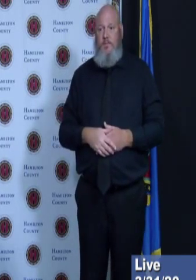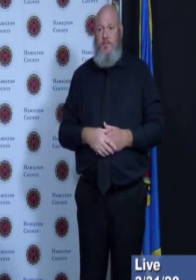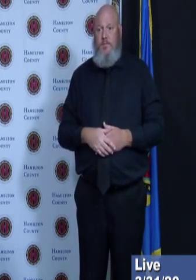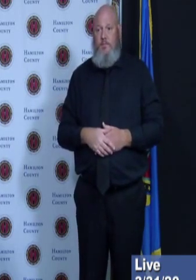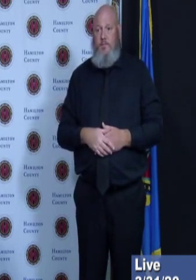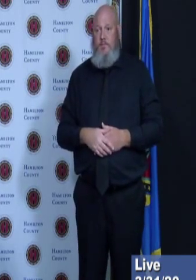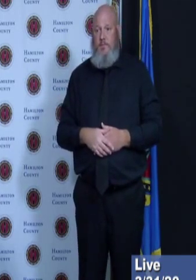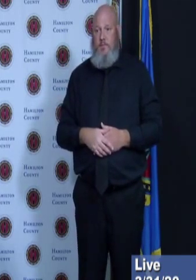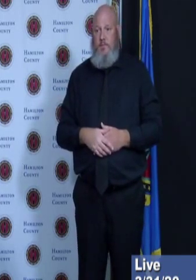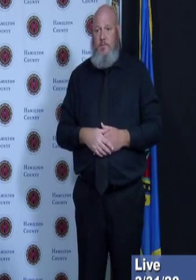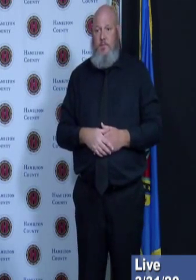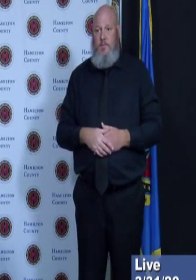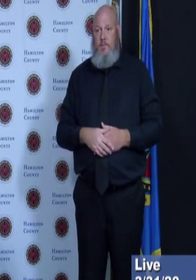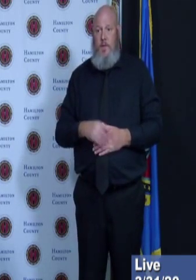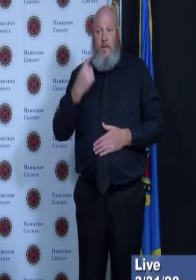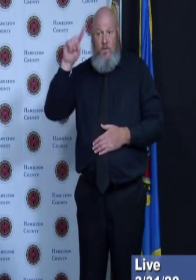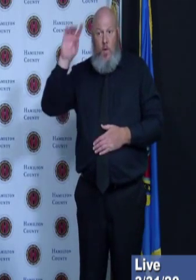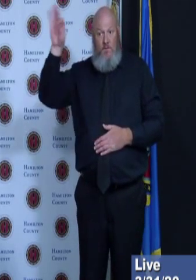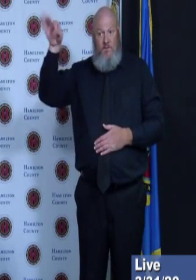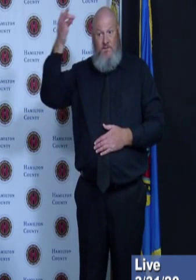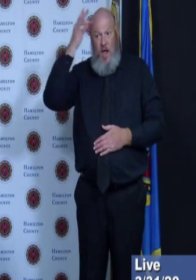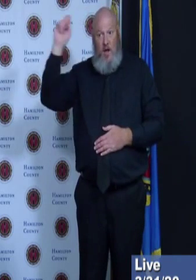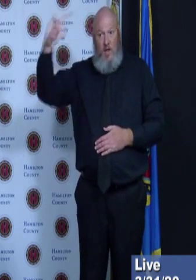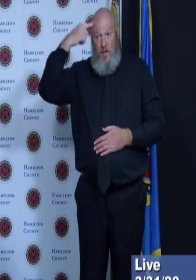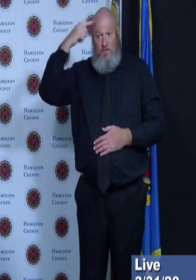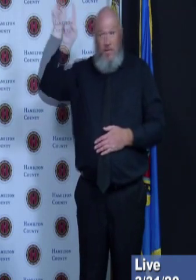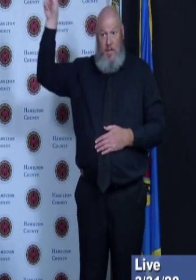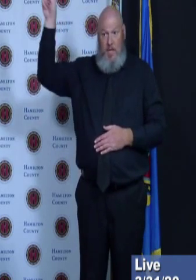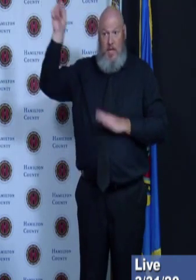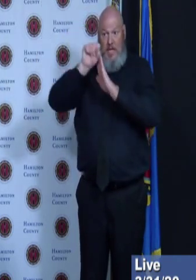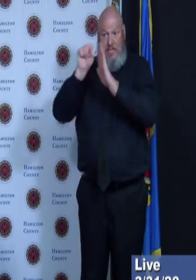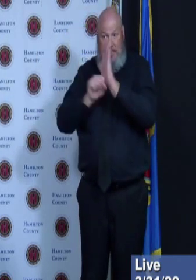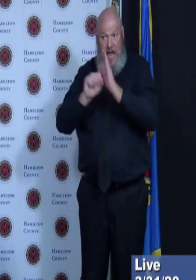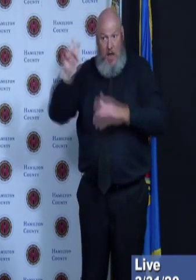Cincinnati have all delayed the filing deadline for income taxes has there been any